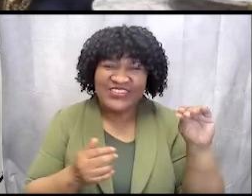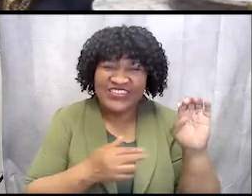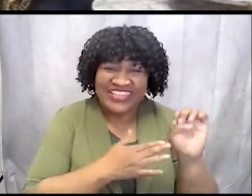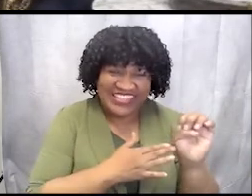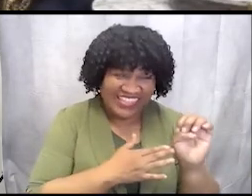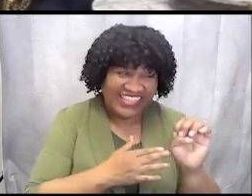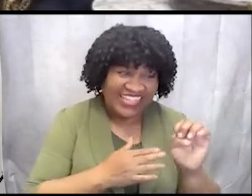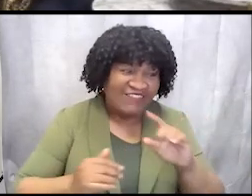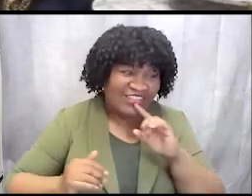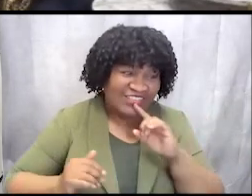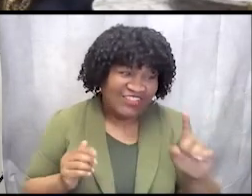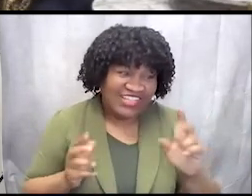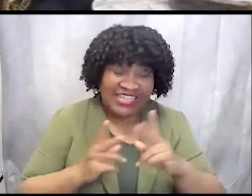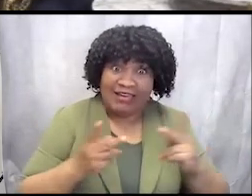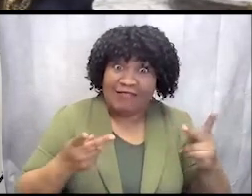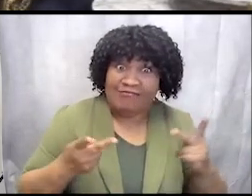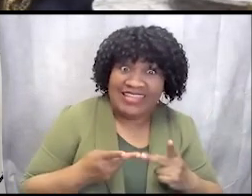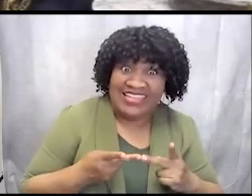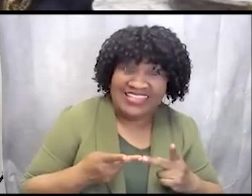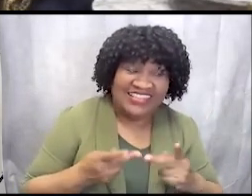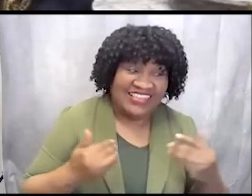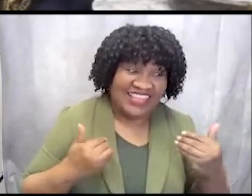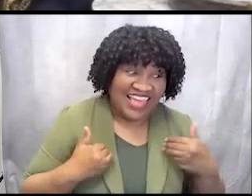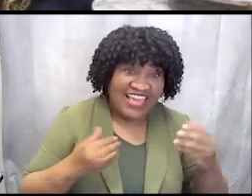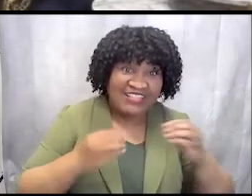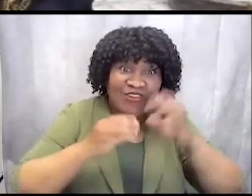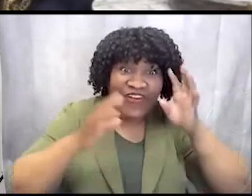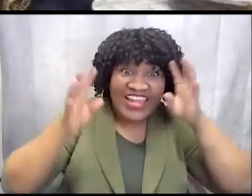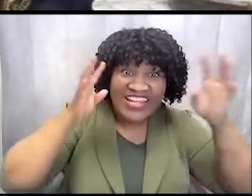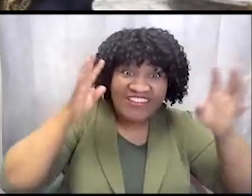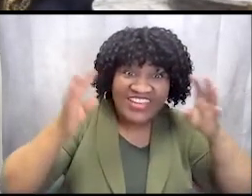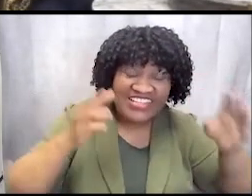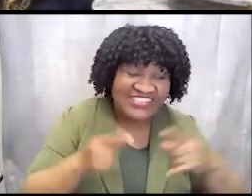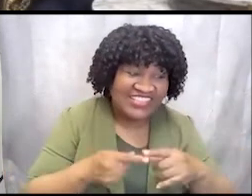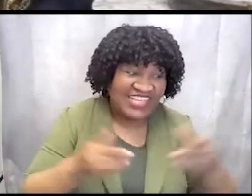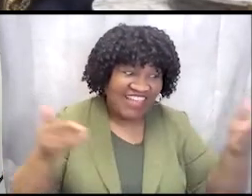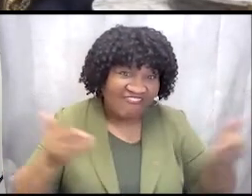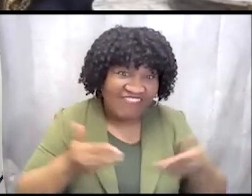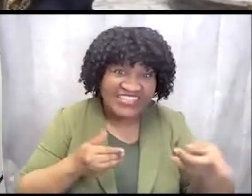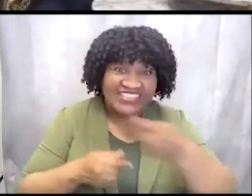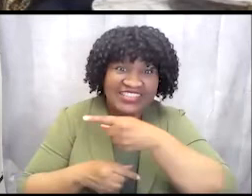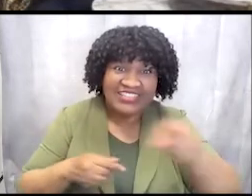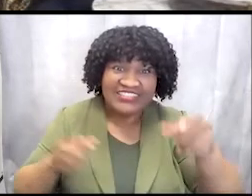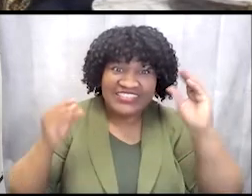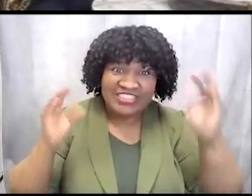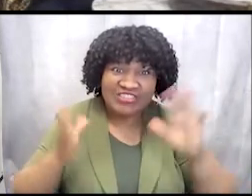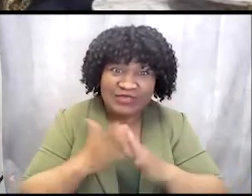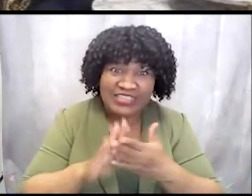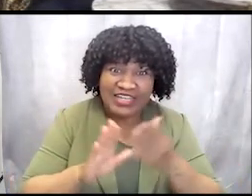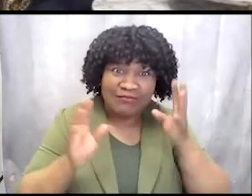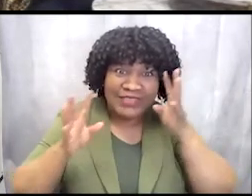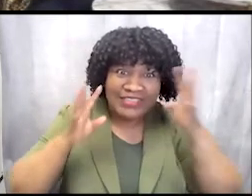was really a place that fosters innovation? That invites them to be creative on a regular basis?